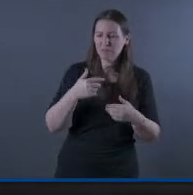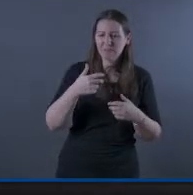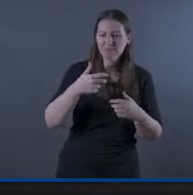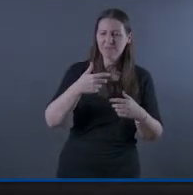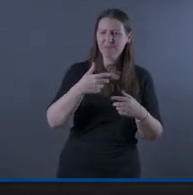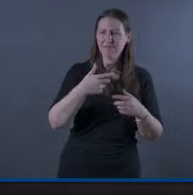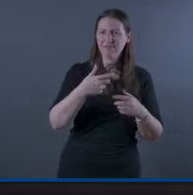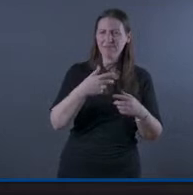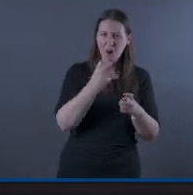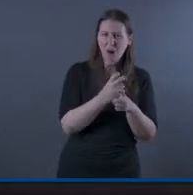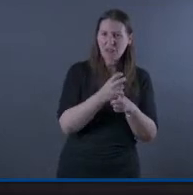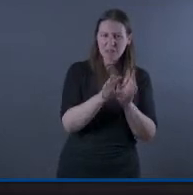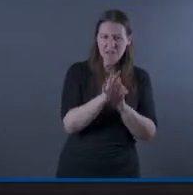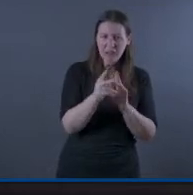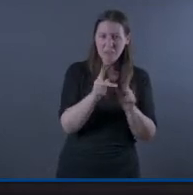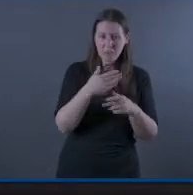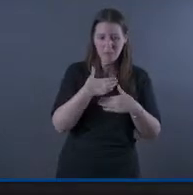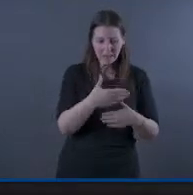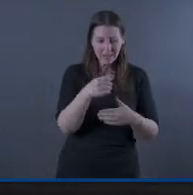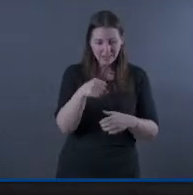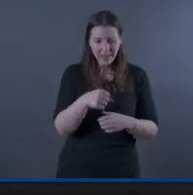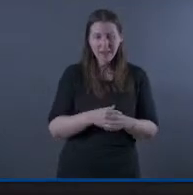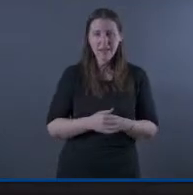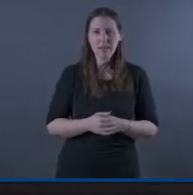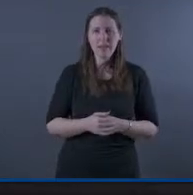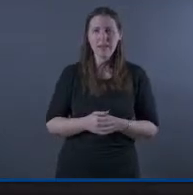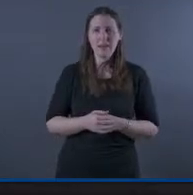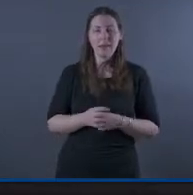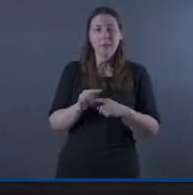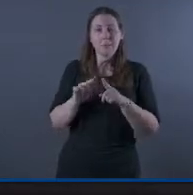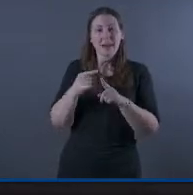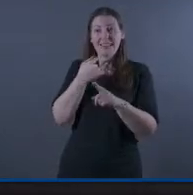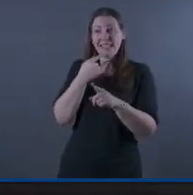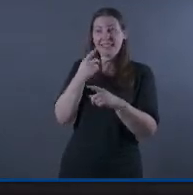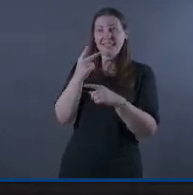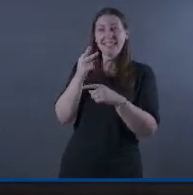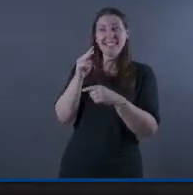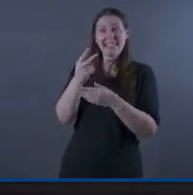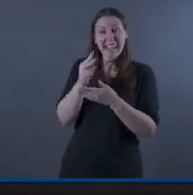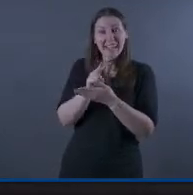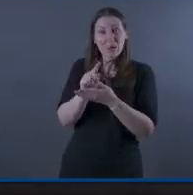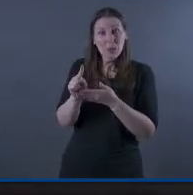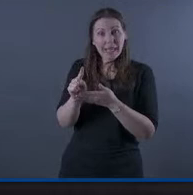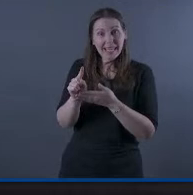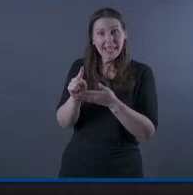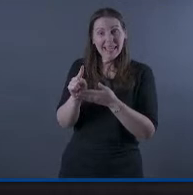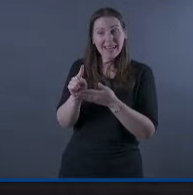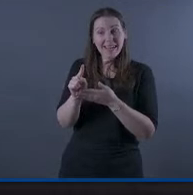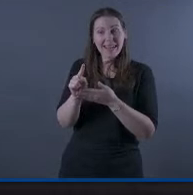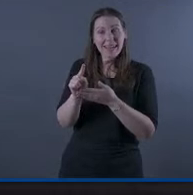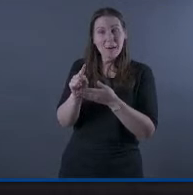and they came back and spoke to their community, spoke to their families, said, "It went really well. I'm getting vaccinated.